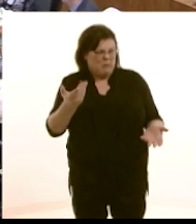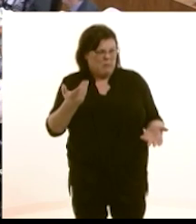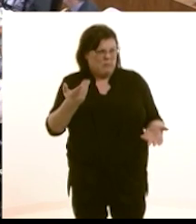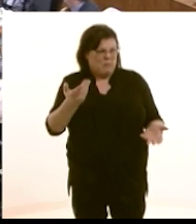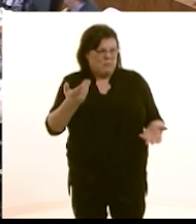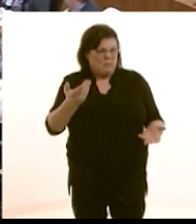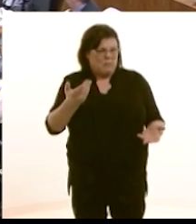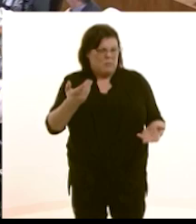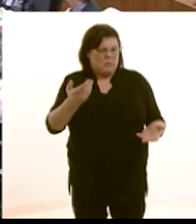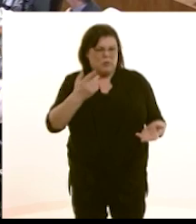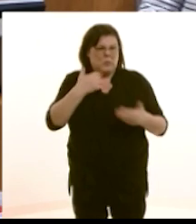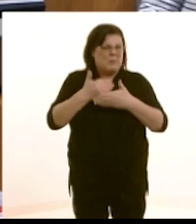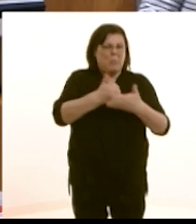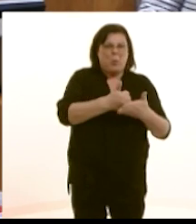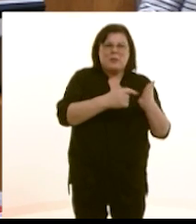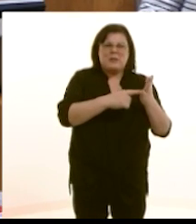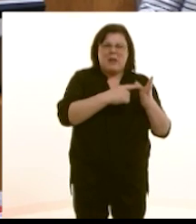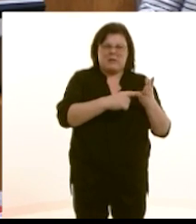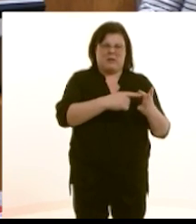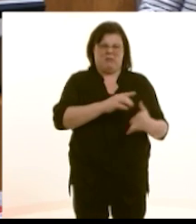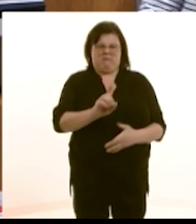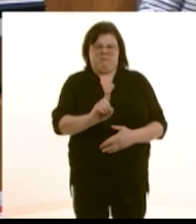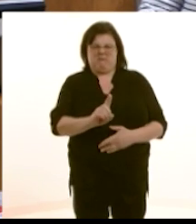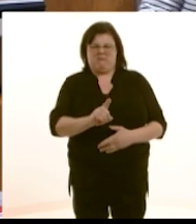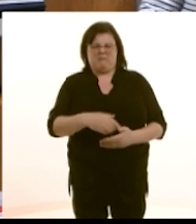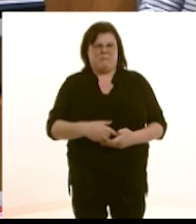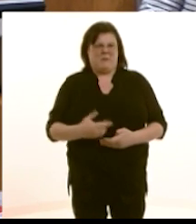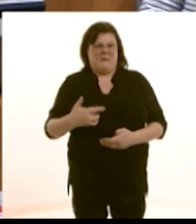to you nowó[Assembly Members: ëOh.í] Well, I say to you now: that is not the way to deal